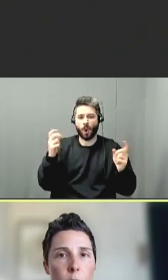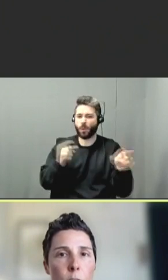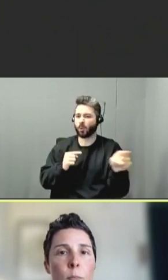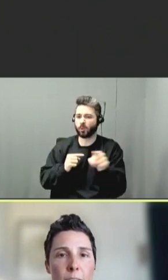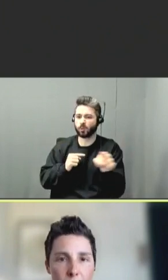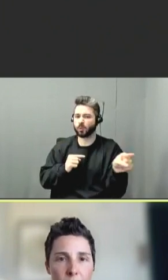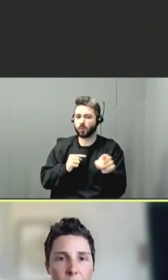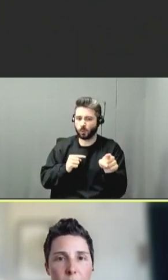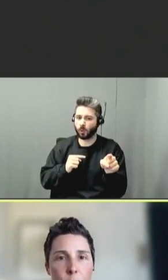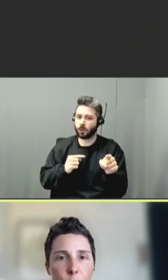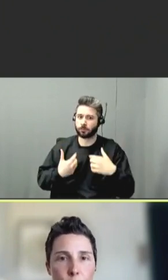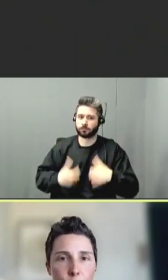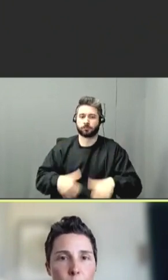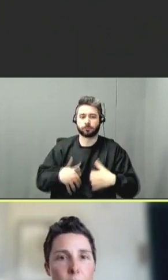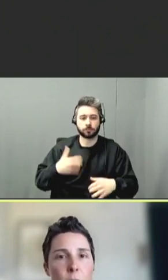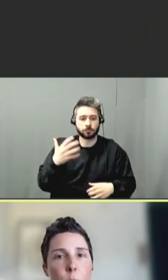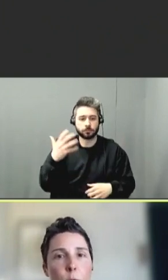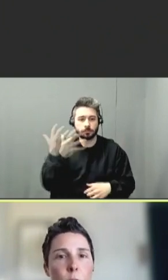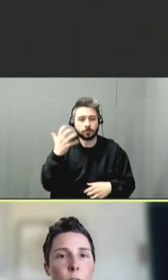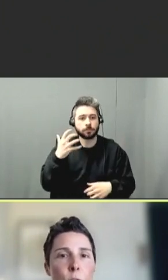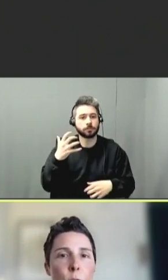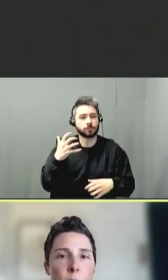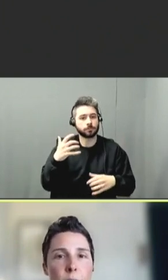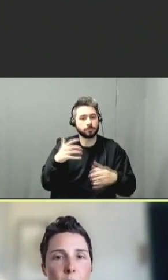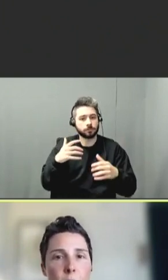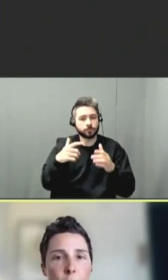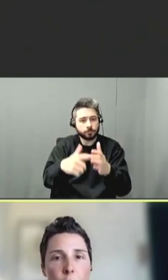illuminating, you know, "the sheer demand coupled with controlling the narrative,